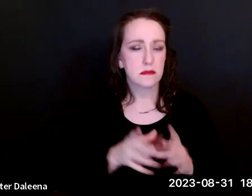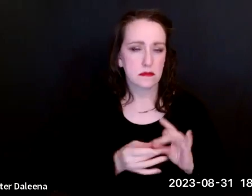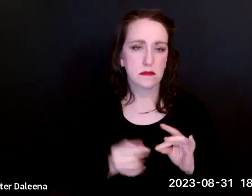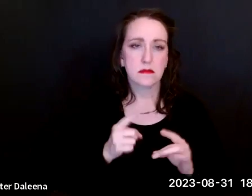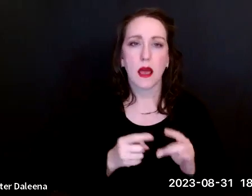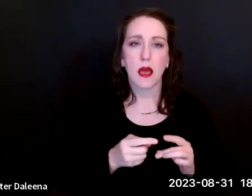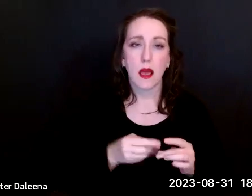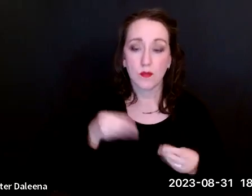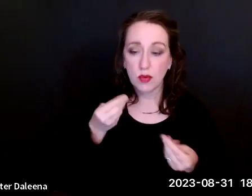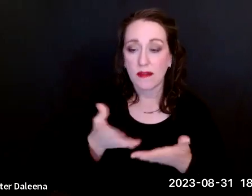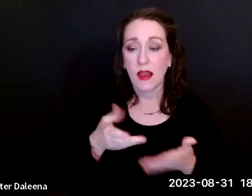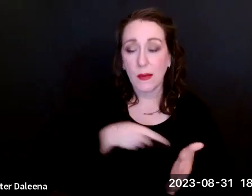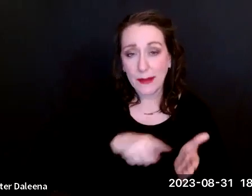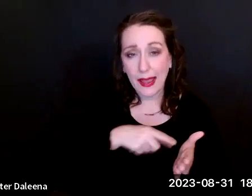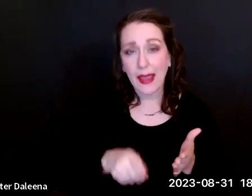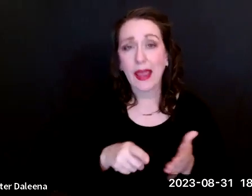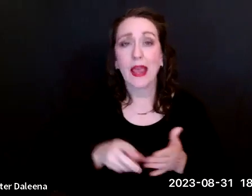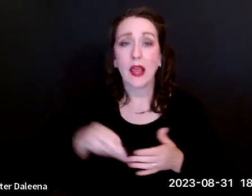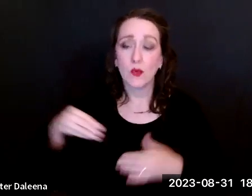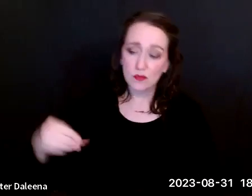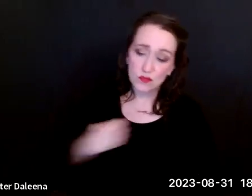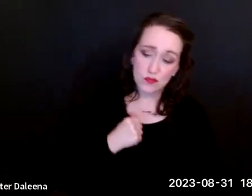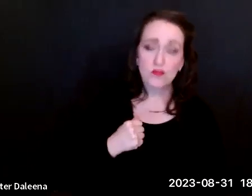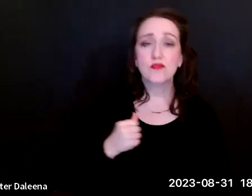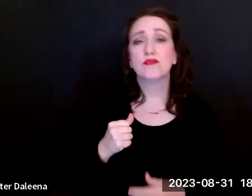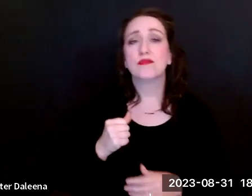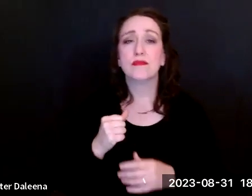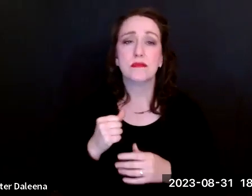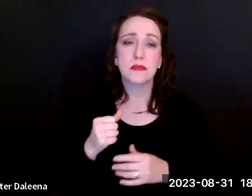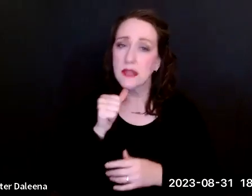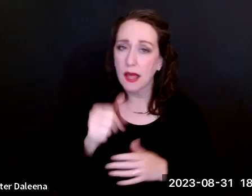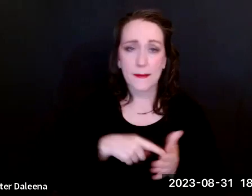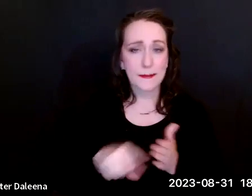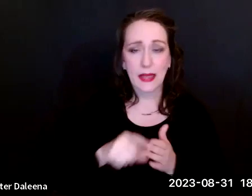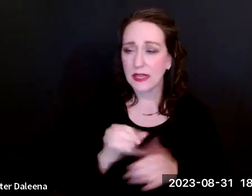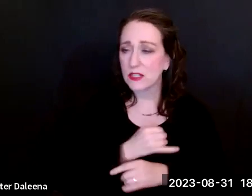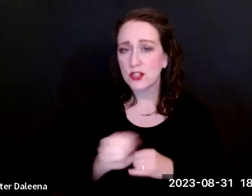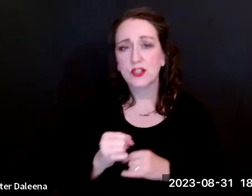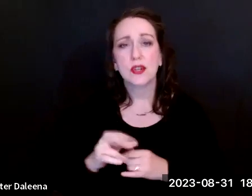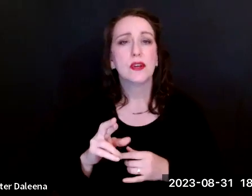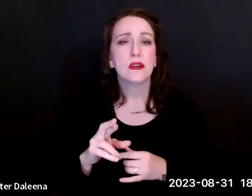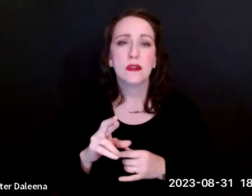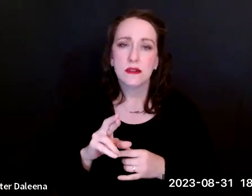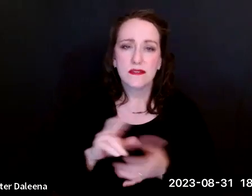unpaid internships background check fingerprinting and fee refunds the department does not have the